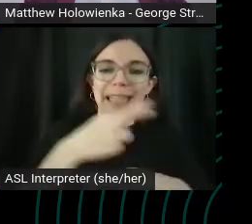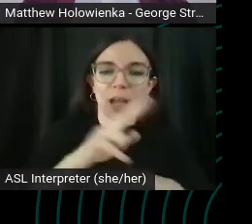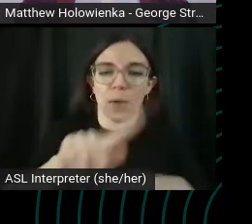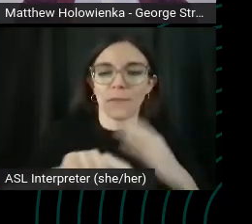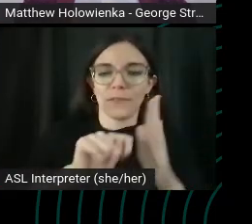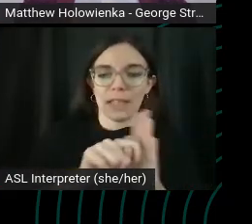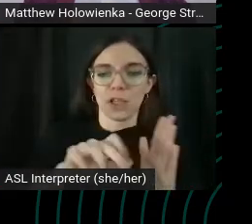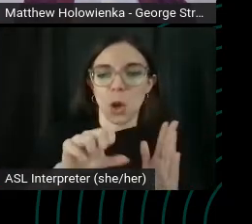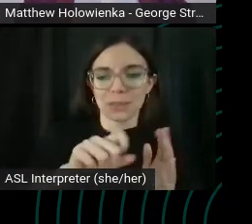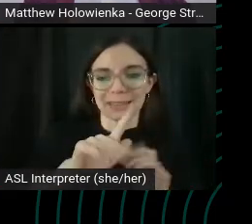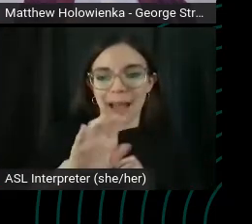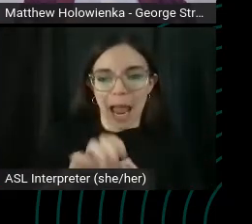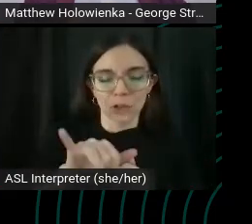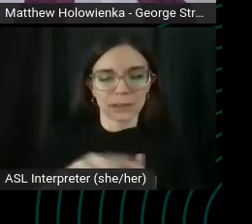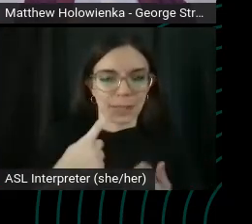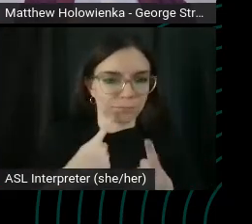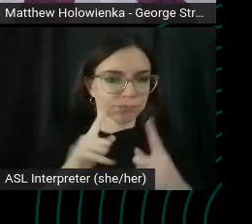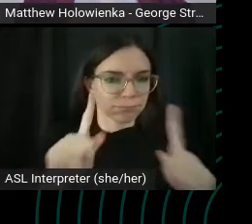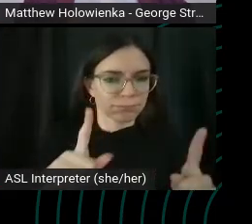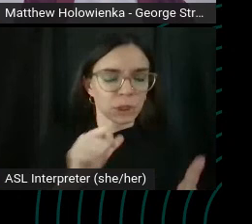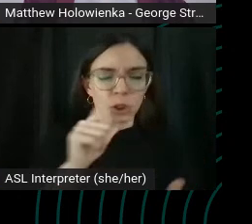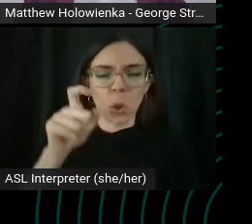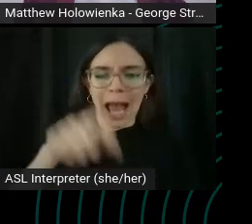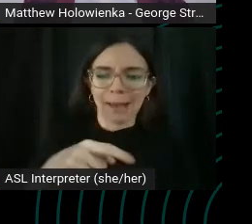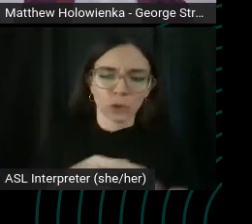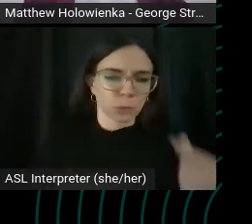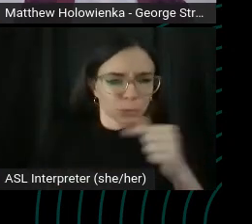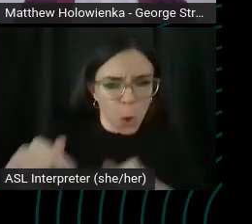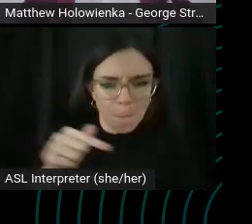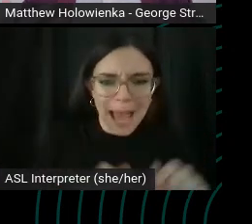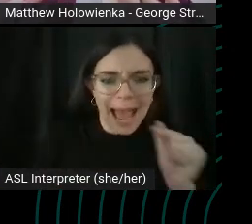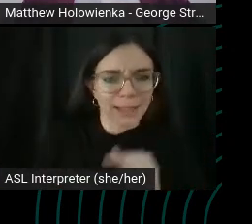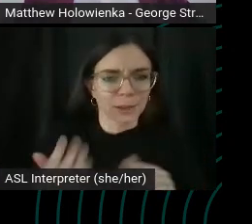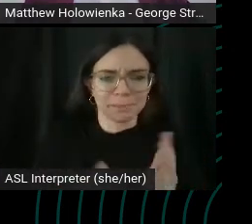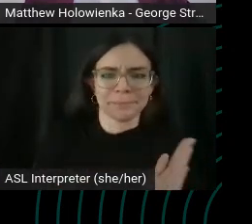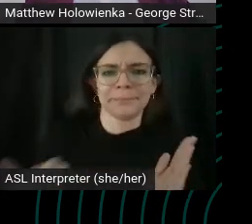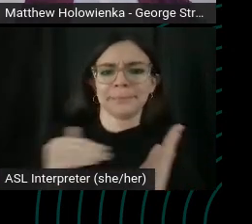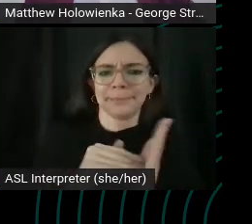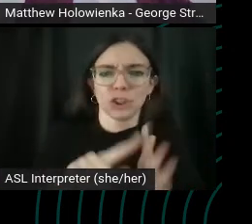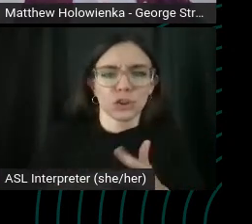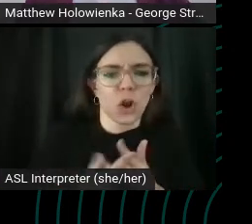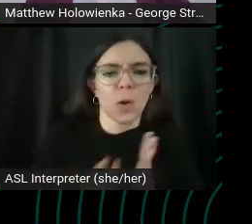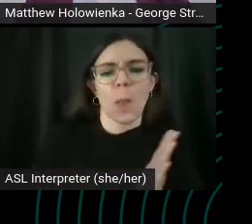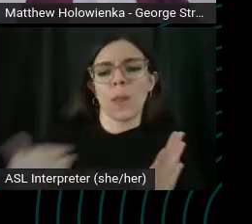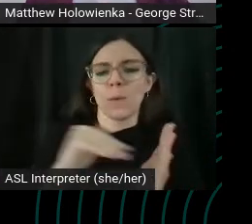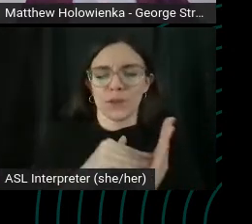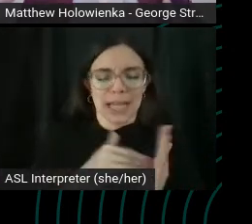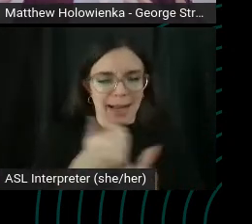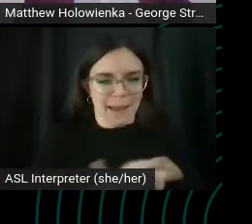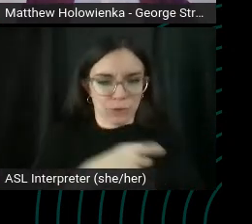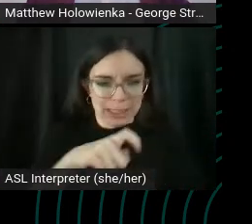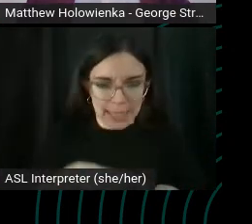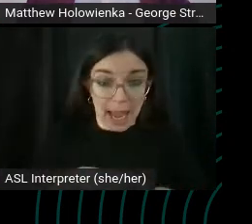You don't have to go back to the drawing board every time to start over. You saw that this video compared to the fully comedic ones, it was slower,